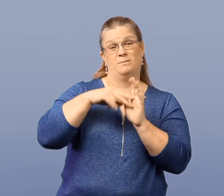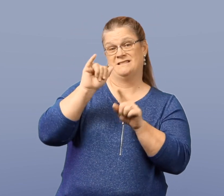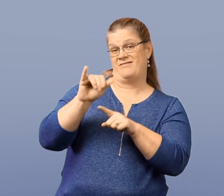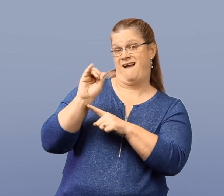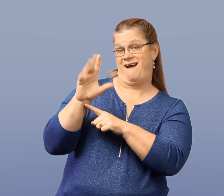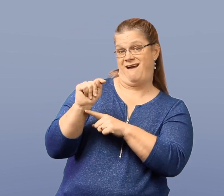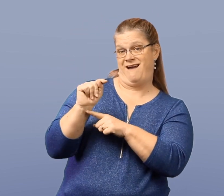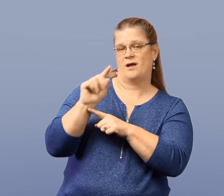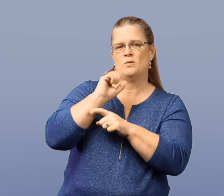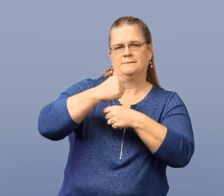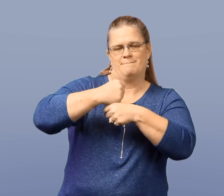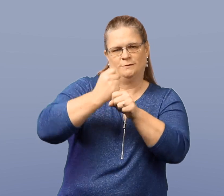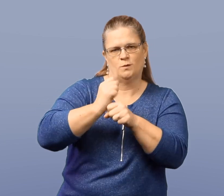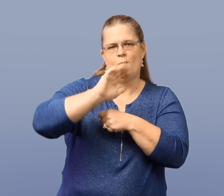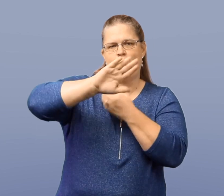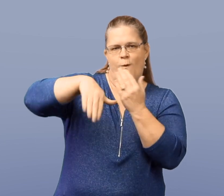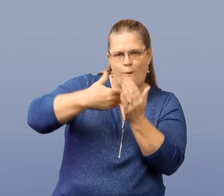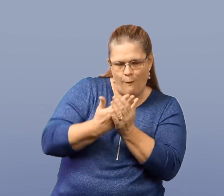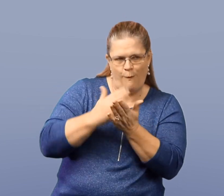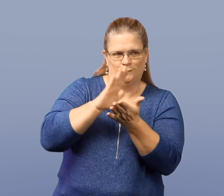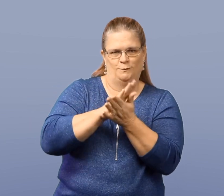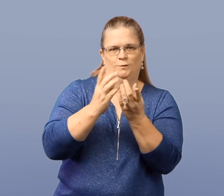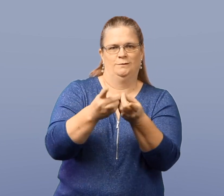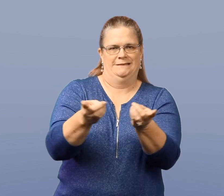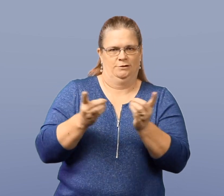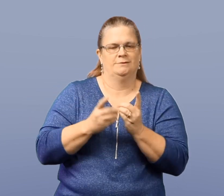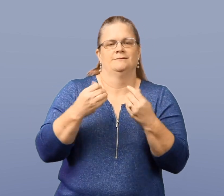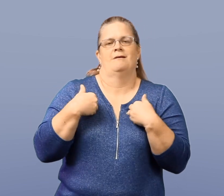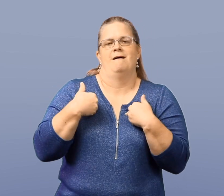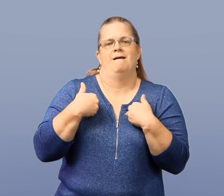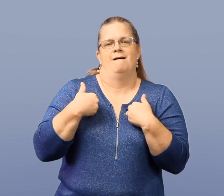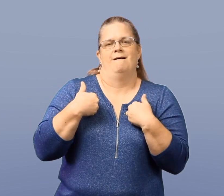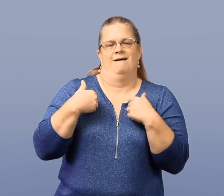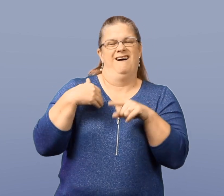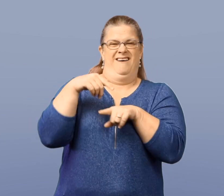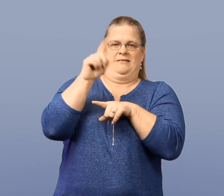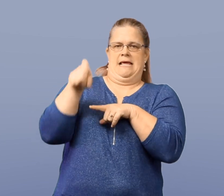The purpose of that act was to ensure that all districts in the state